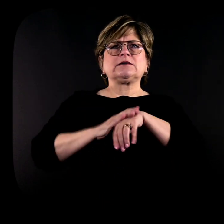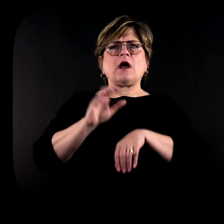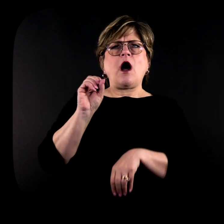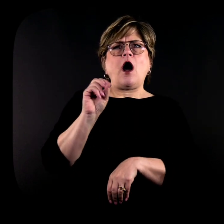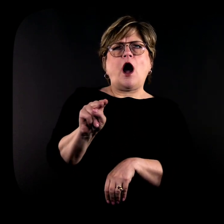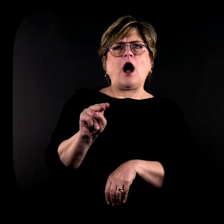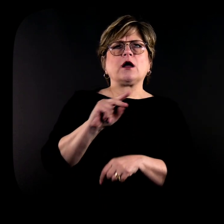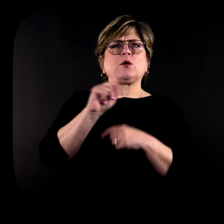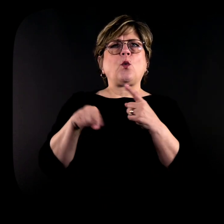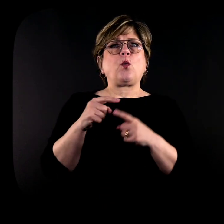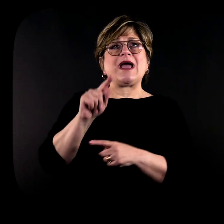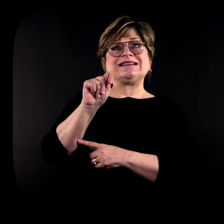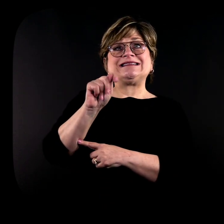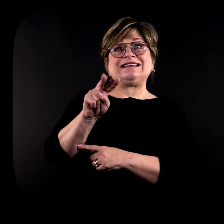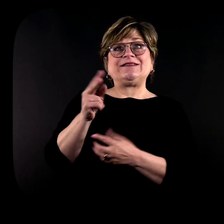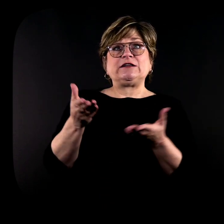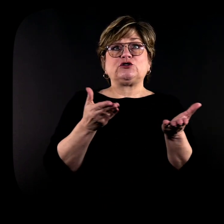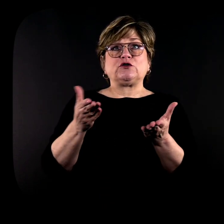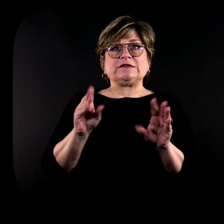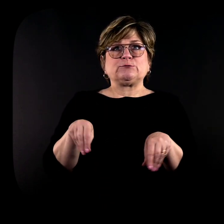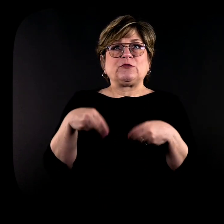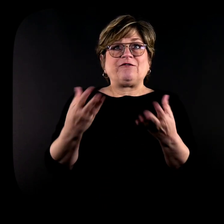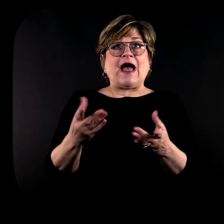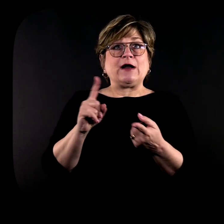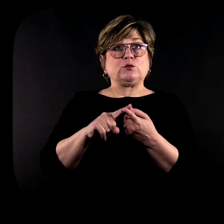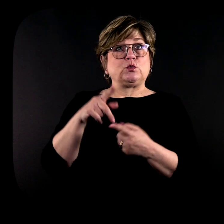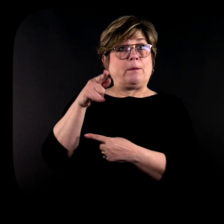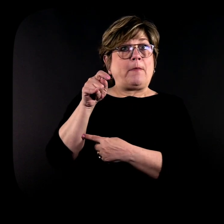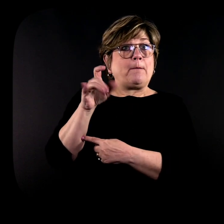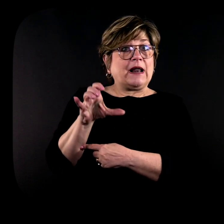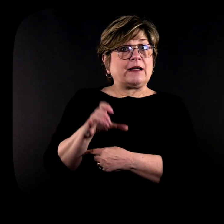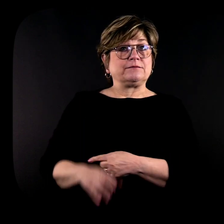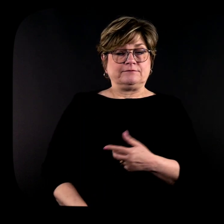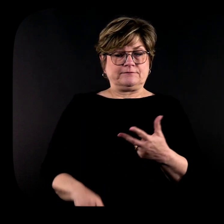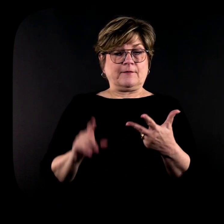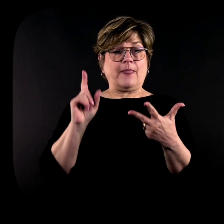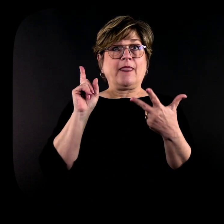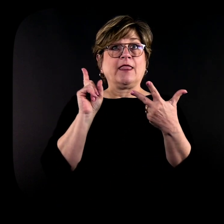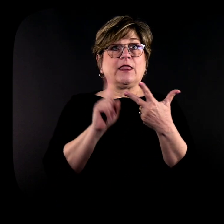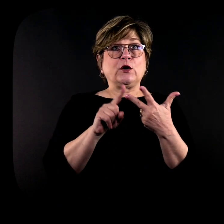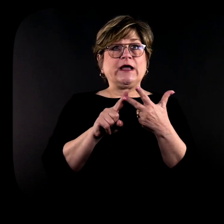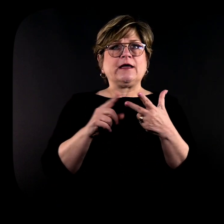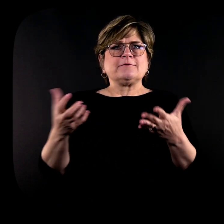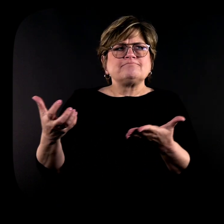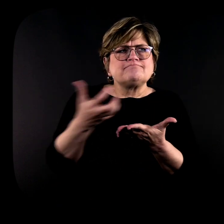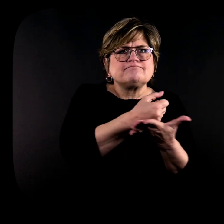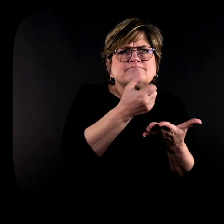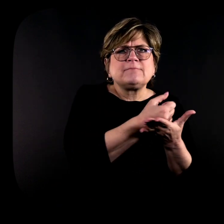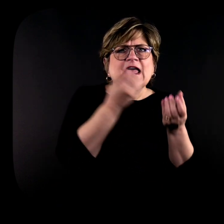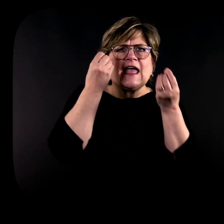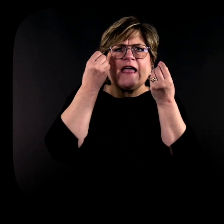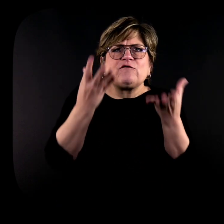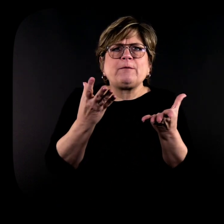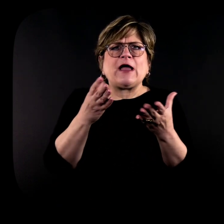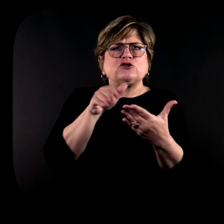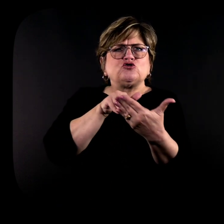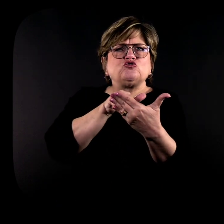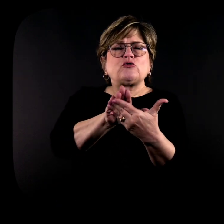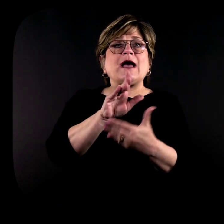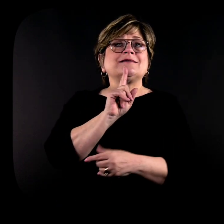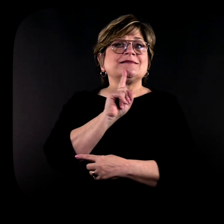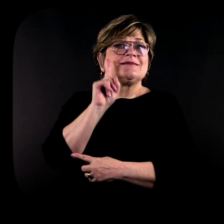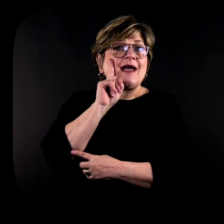when TV service is provided to the public • Gather information and address deaf,